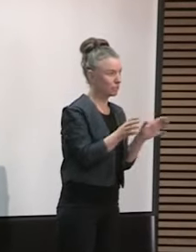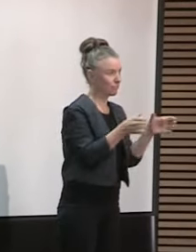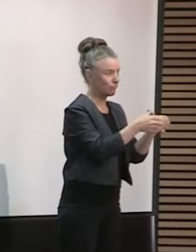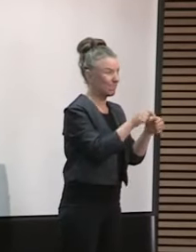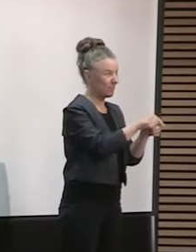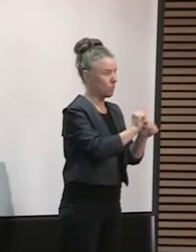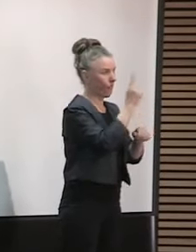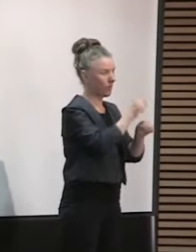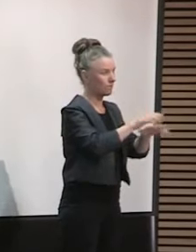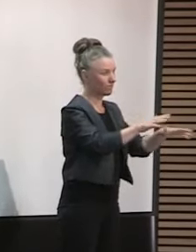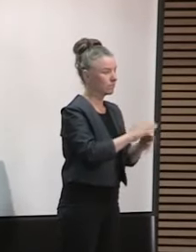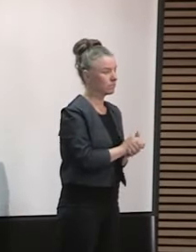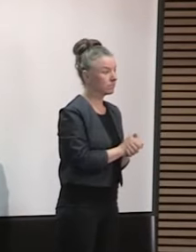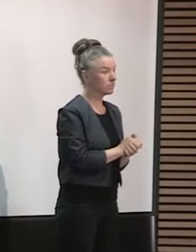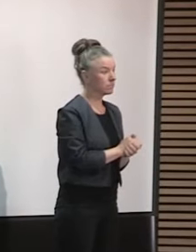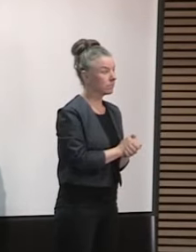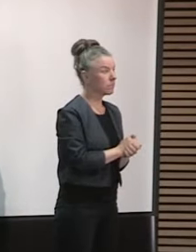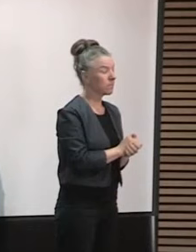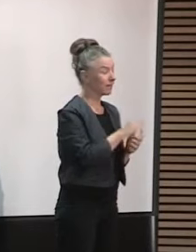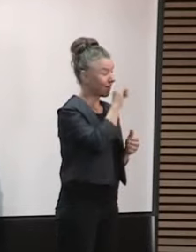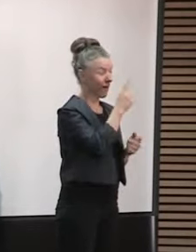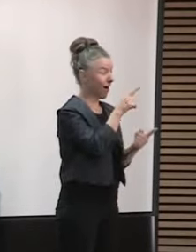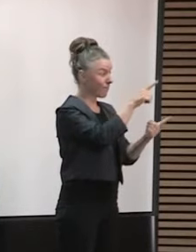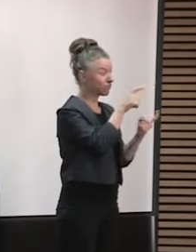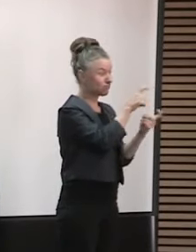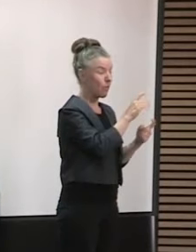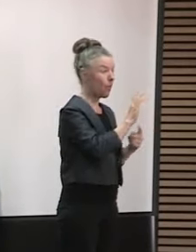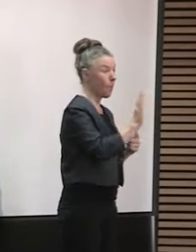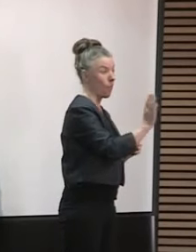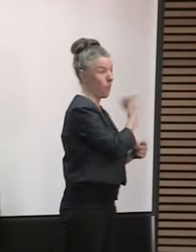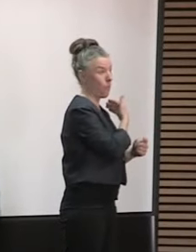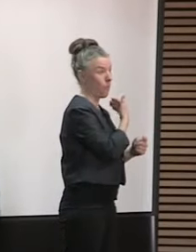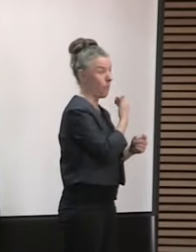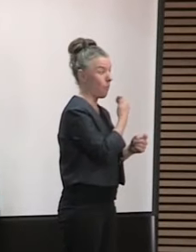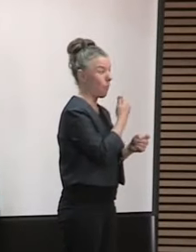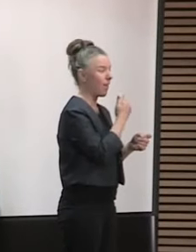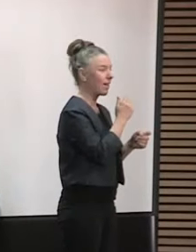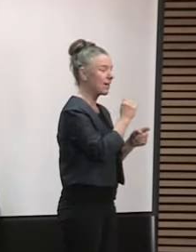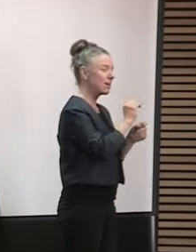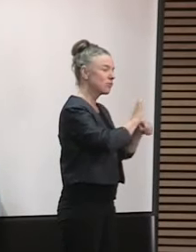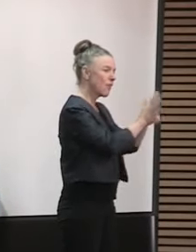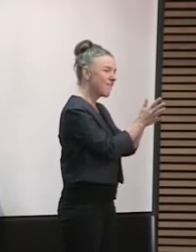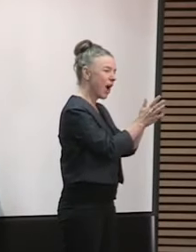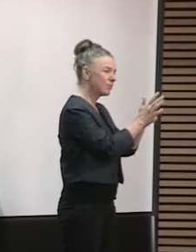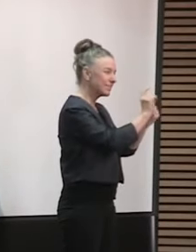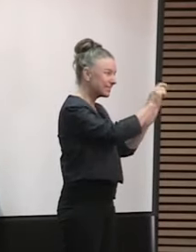facilities. And so we are running slightly below capacity. We leave a bit